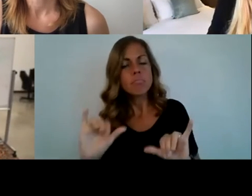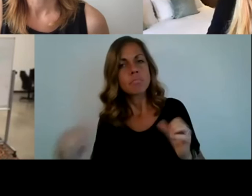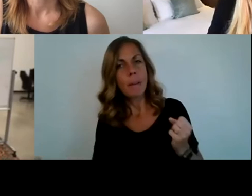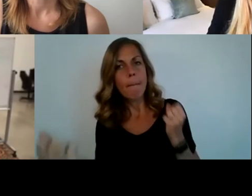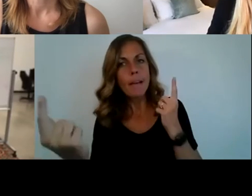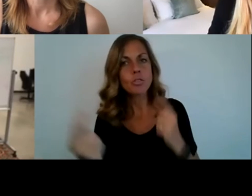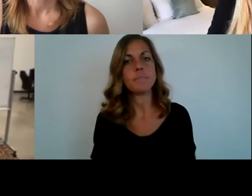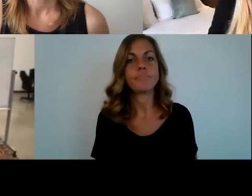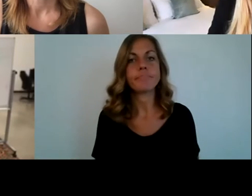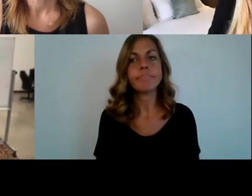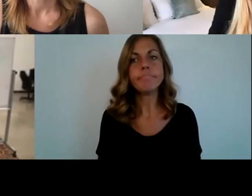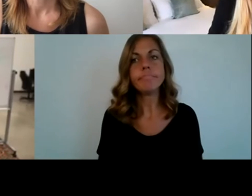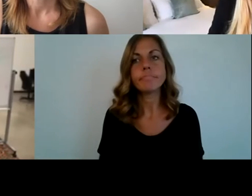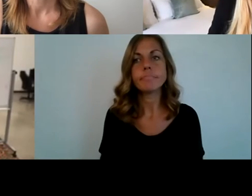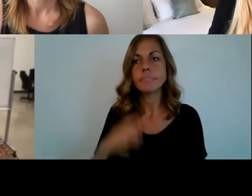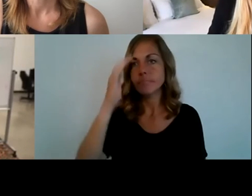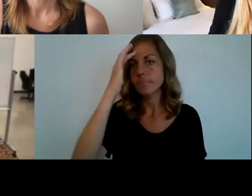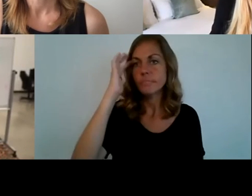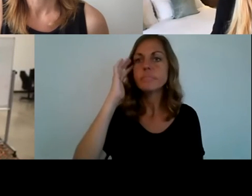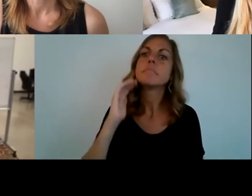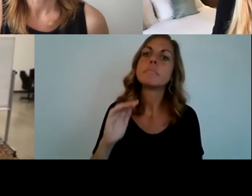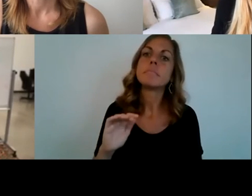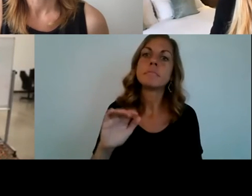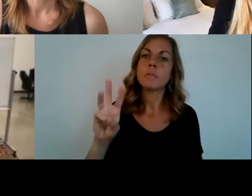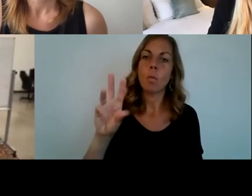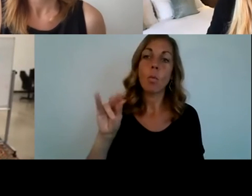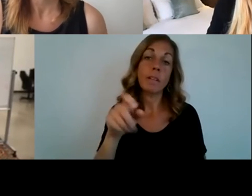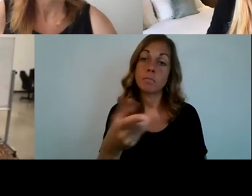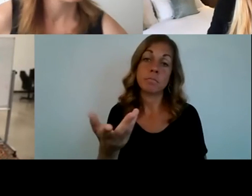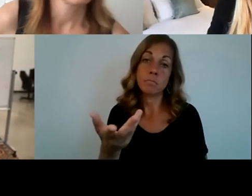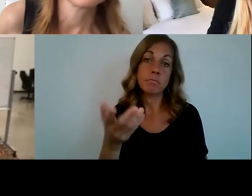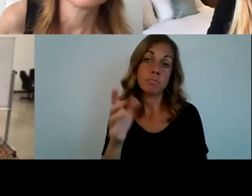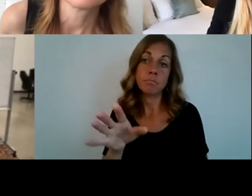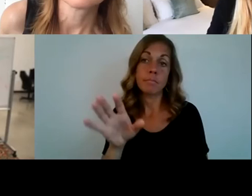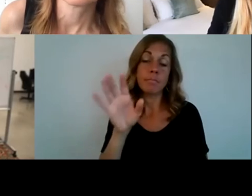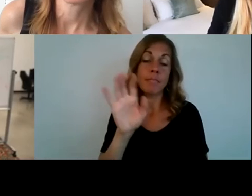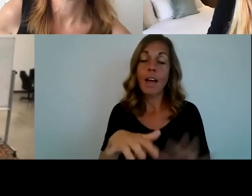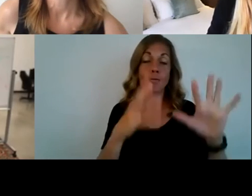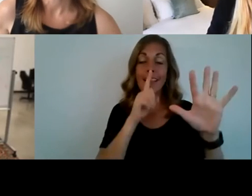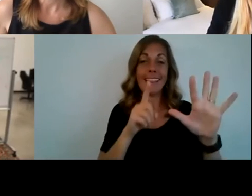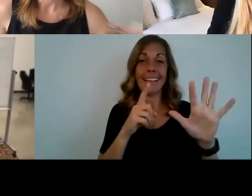Yeah, speaking of everything. And I love where the conversation is going. And you all are